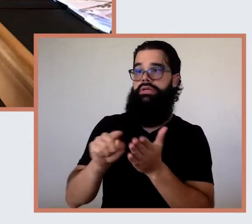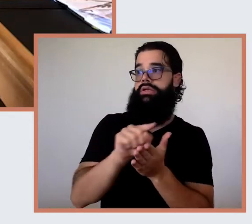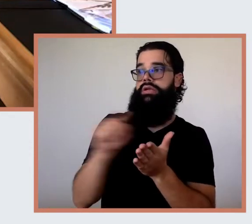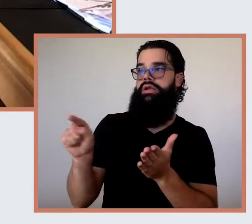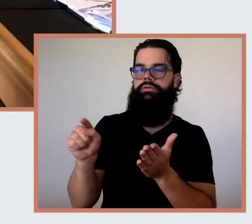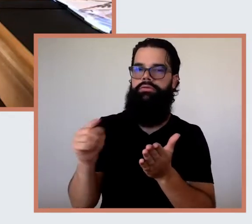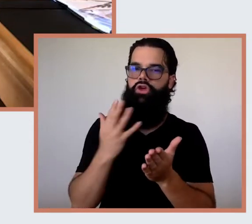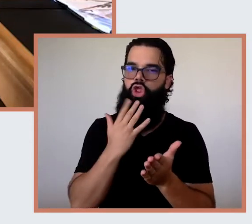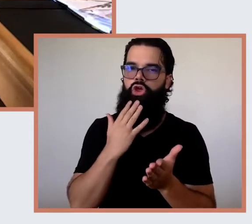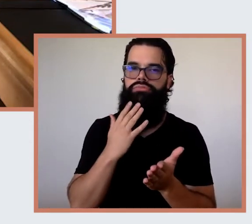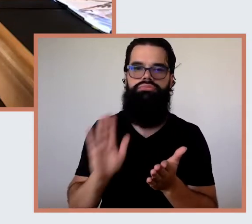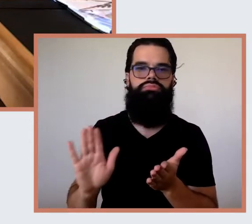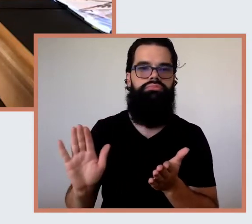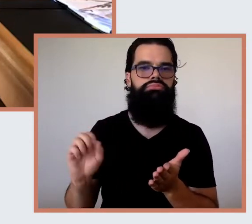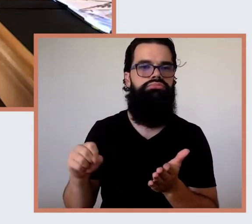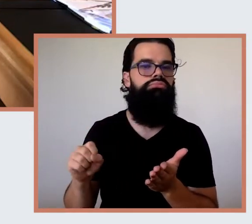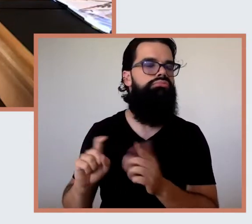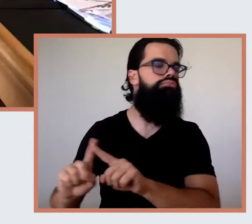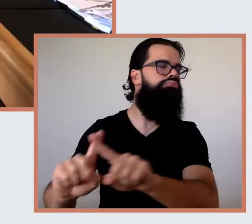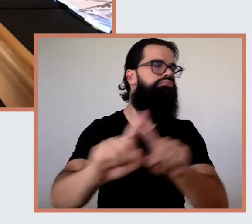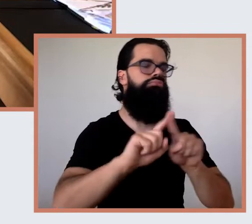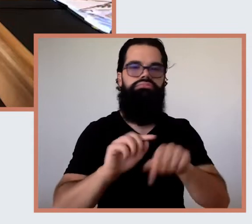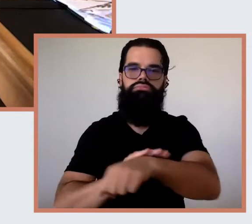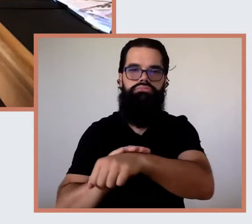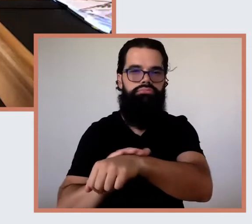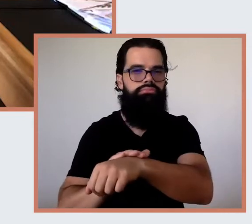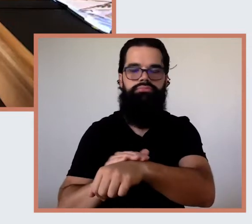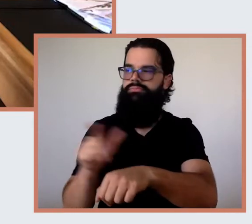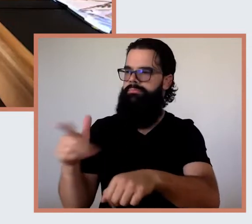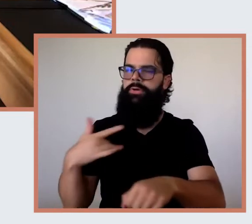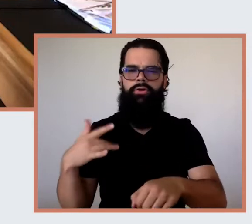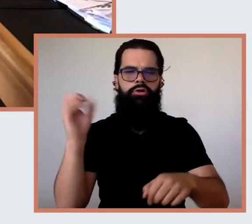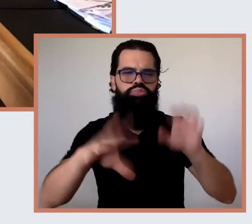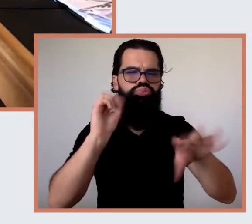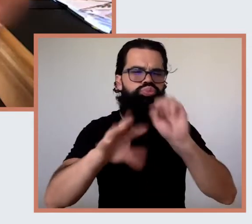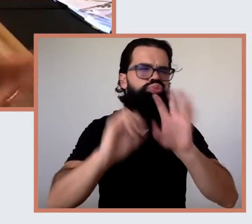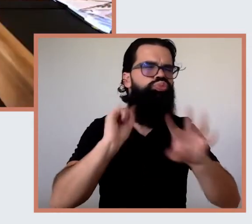they can't do more than one show at a time, but they are being asked to keep bringing stuff